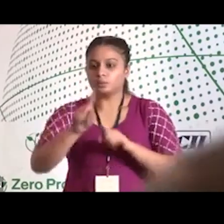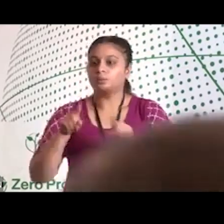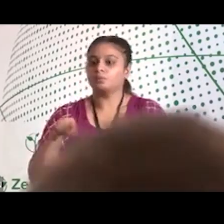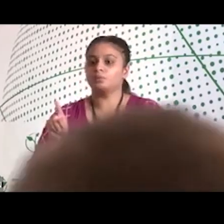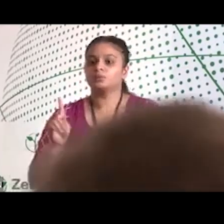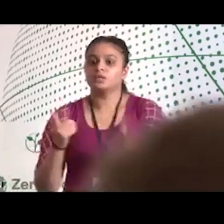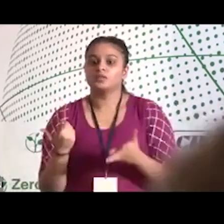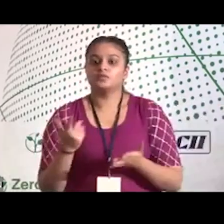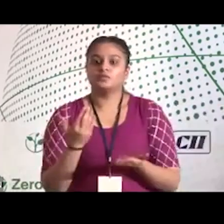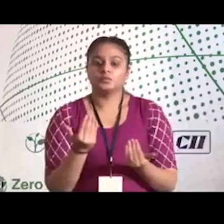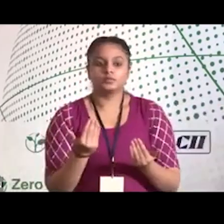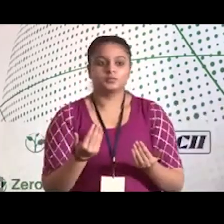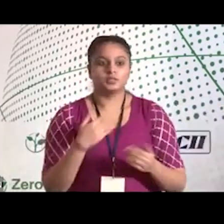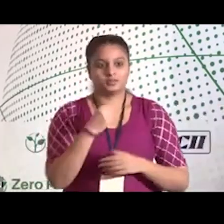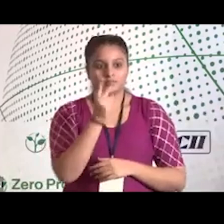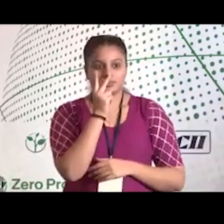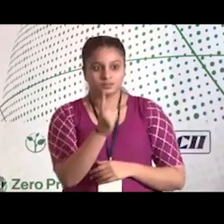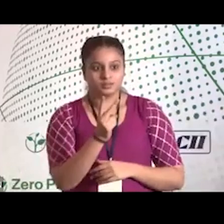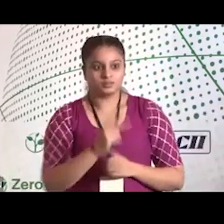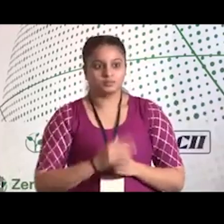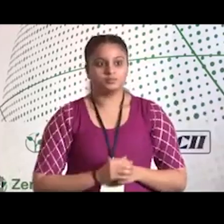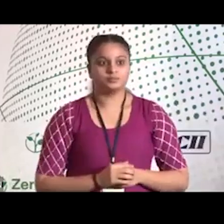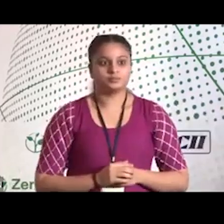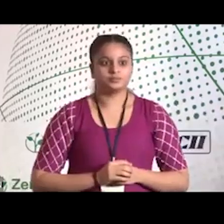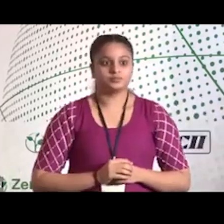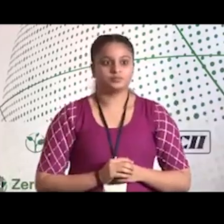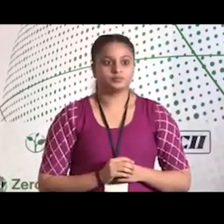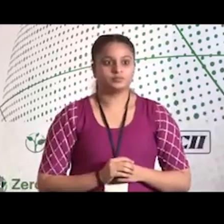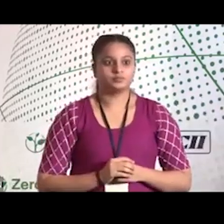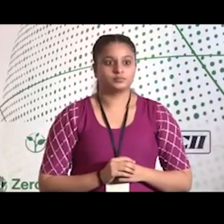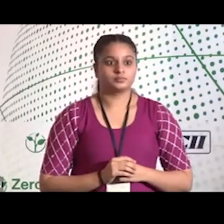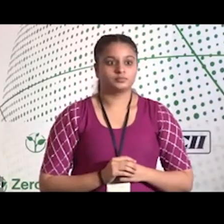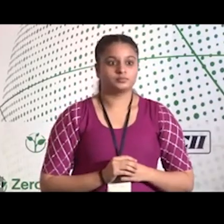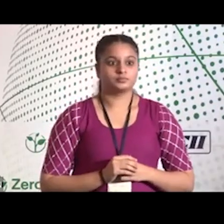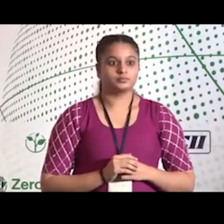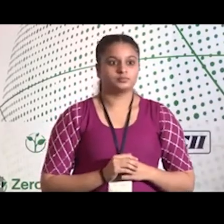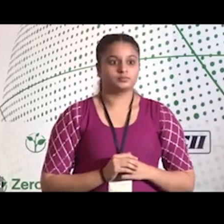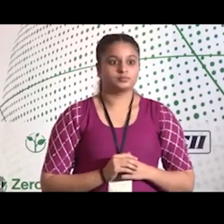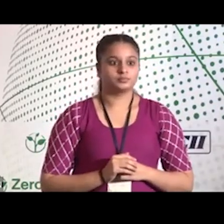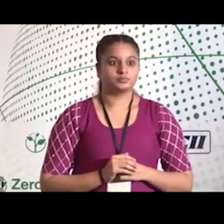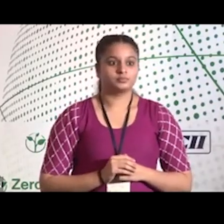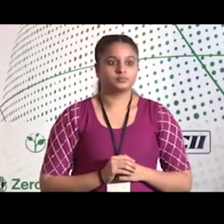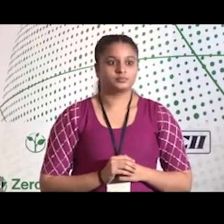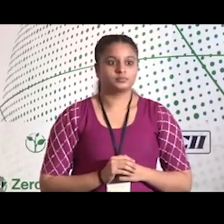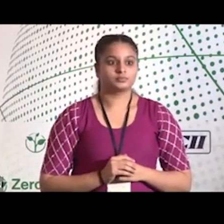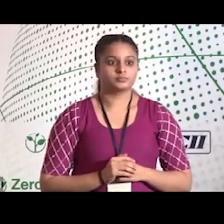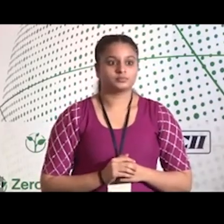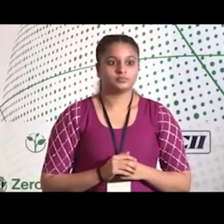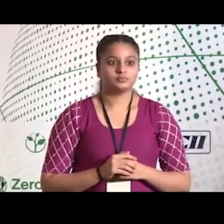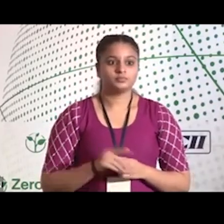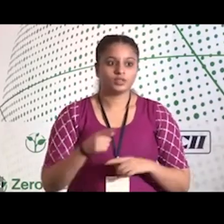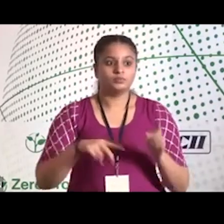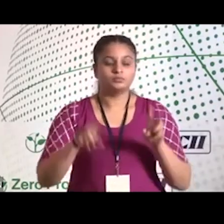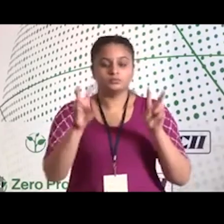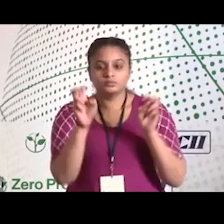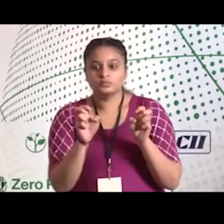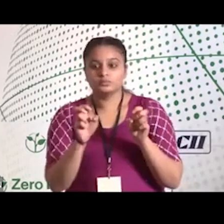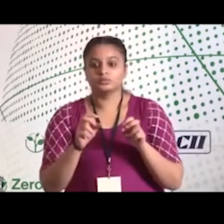These are a few things that have seen that worked, but not enough, obviously, and we need to do more.